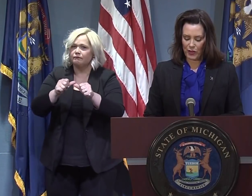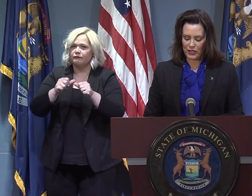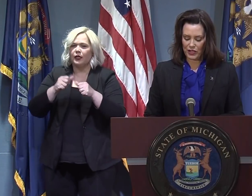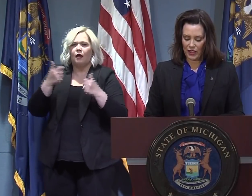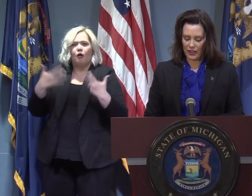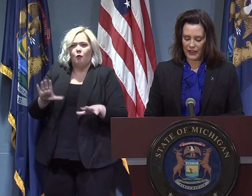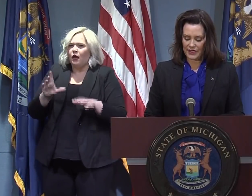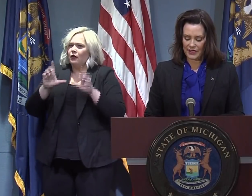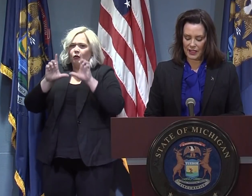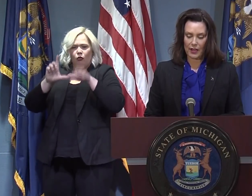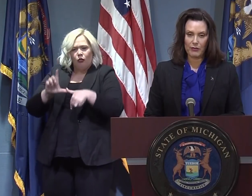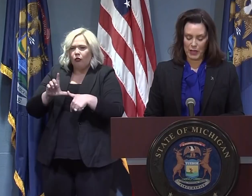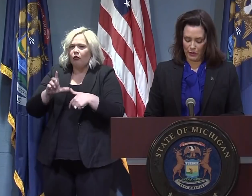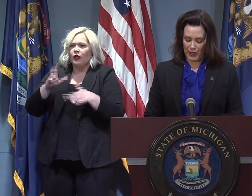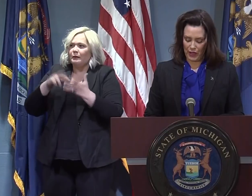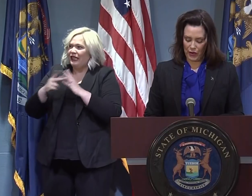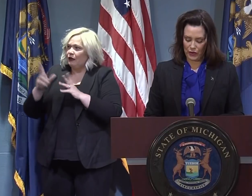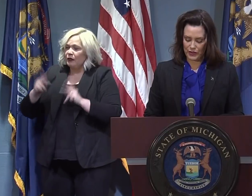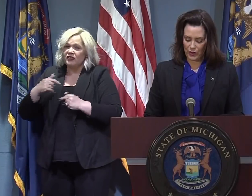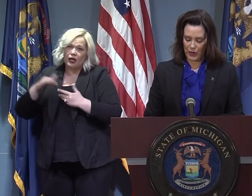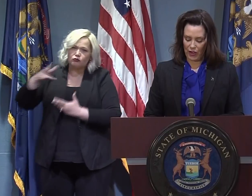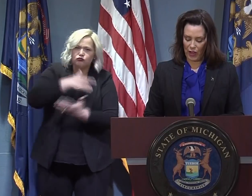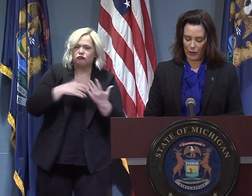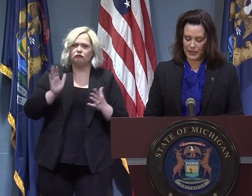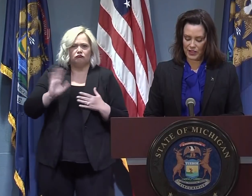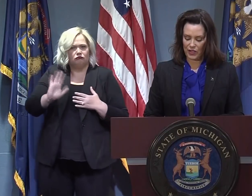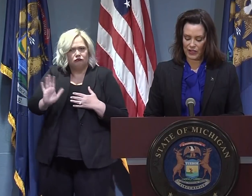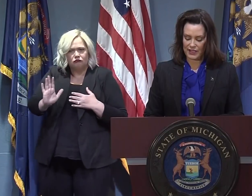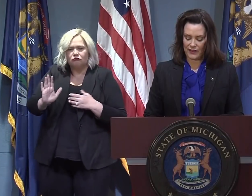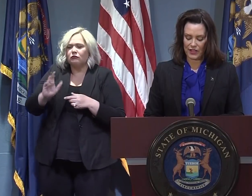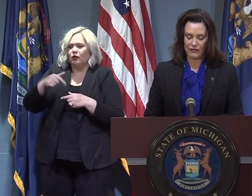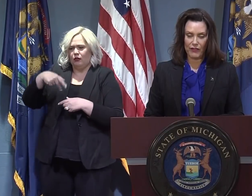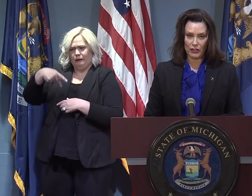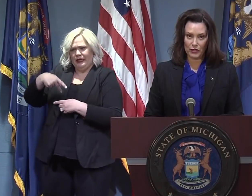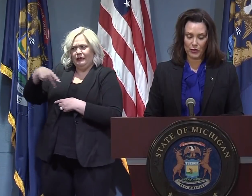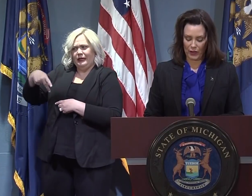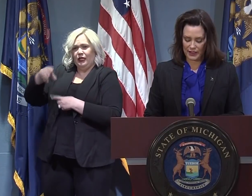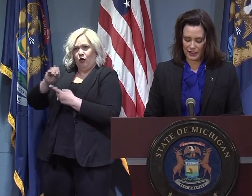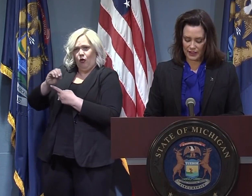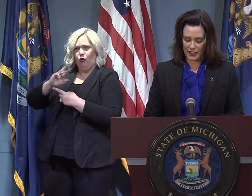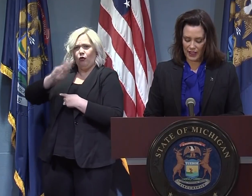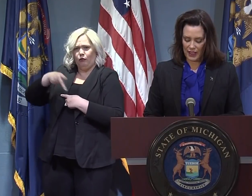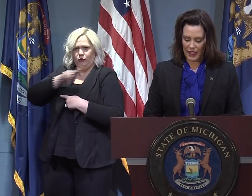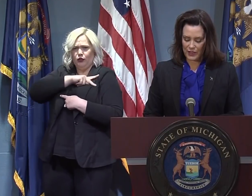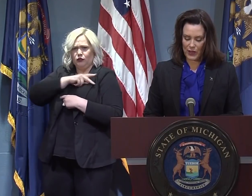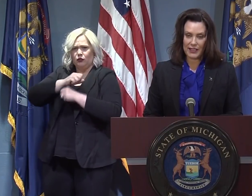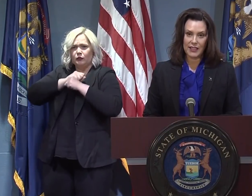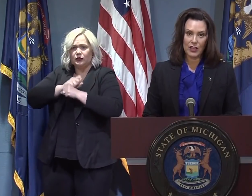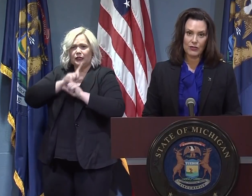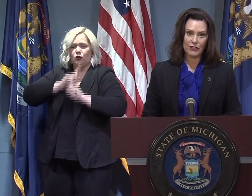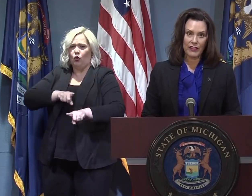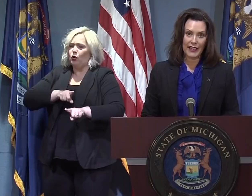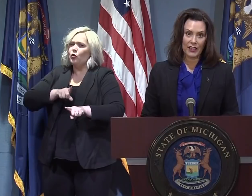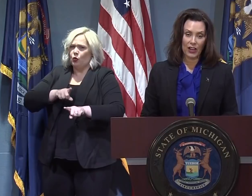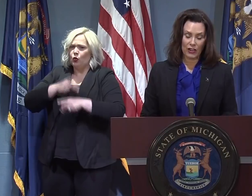THREATS AND ABUSE SHOULD HAVE PEACE OF MIND THEY ARE SAFE. BY EXTENDING THE EXPERRATION OF